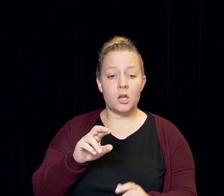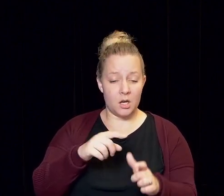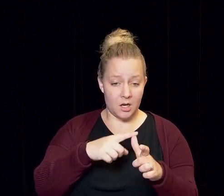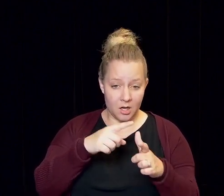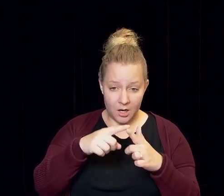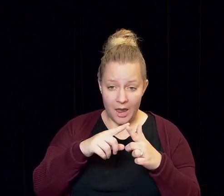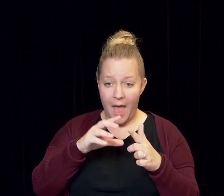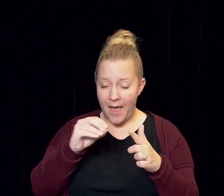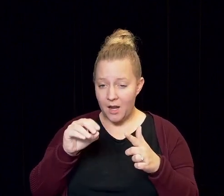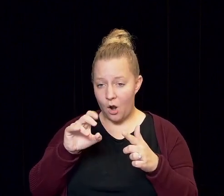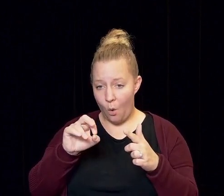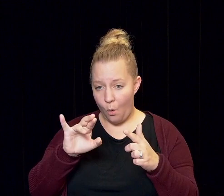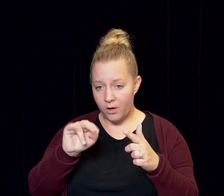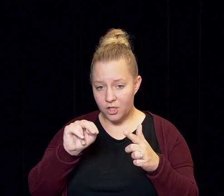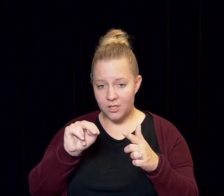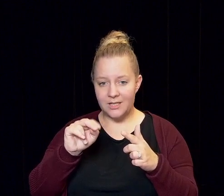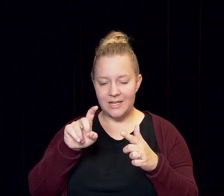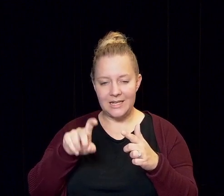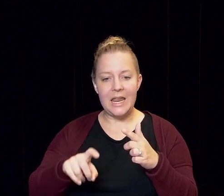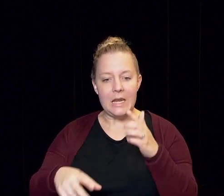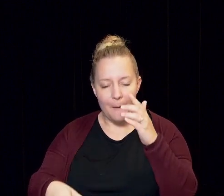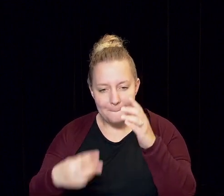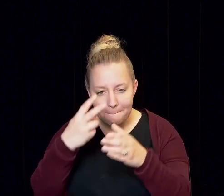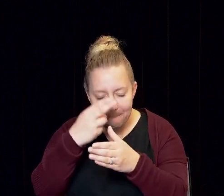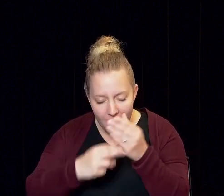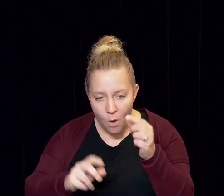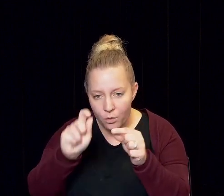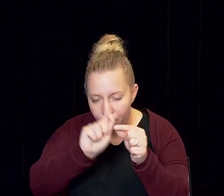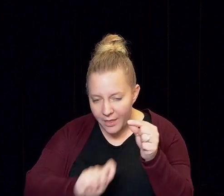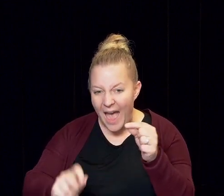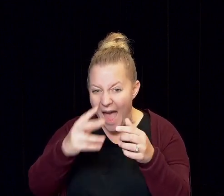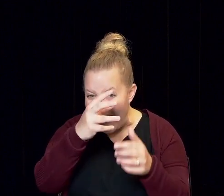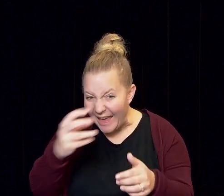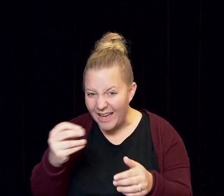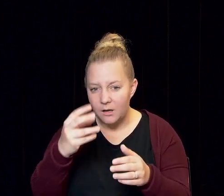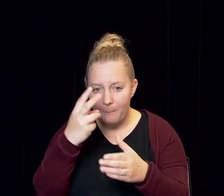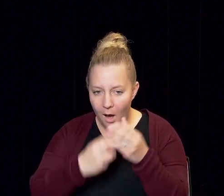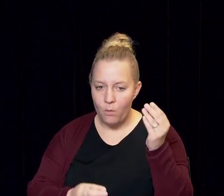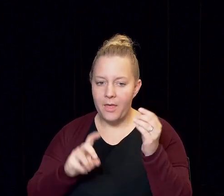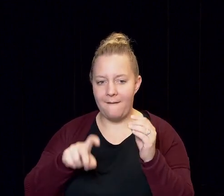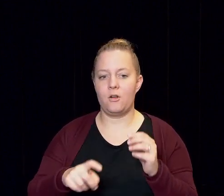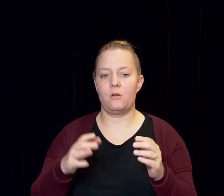to circle that to make sure you look for both. And from the equation, it should be y equals that unit